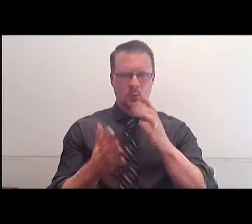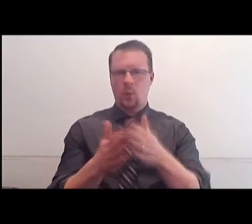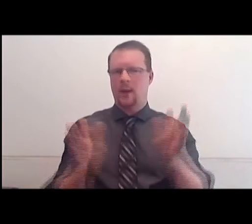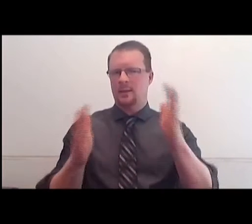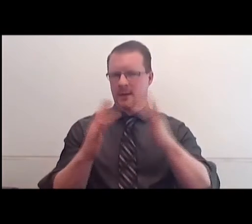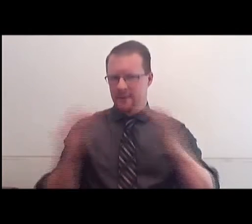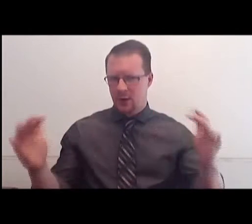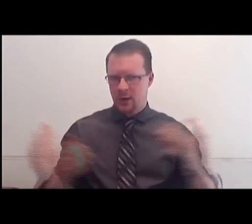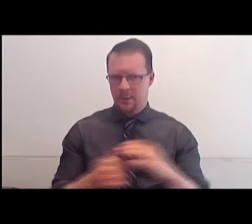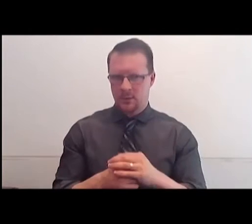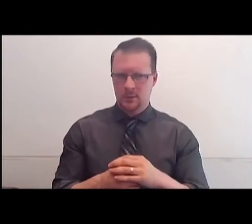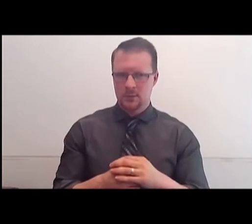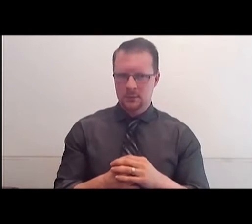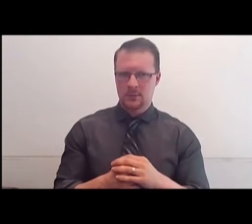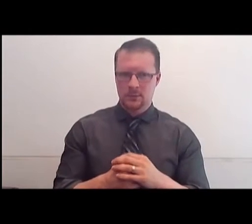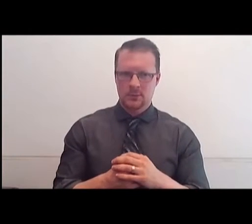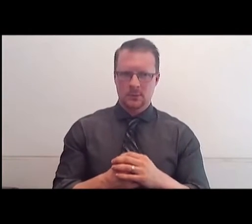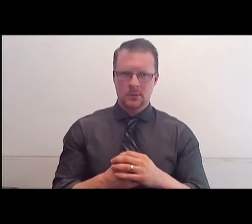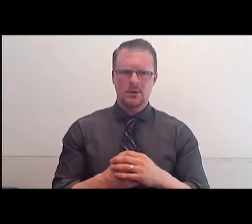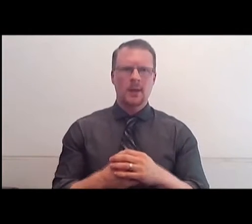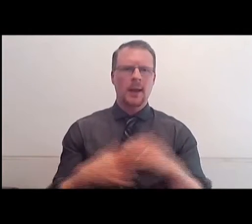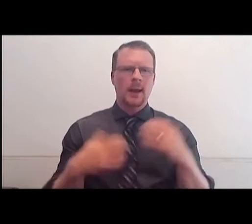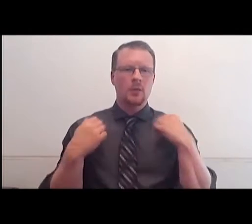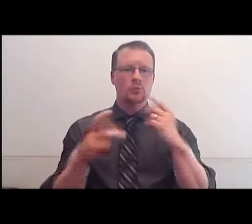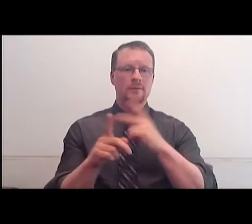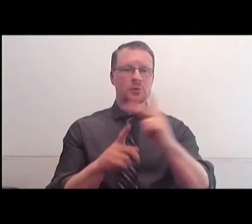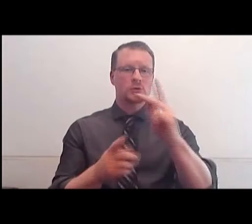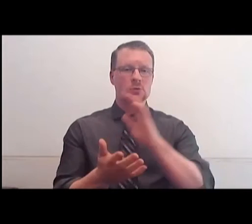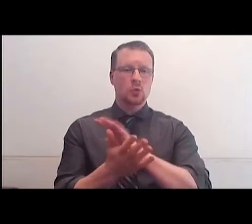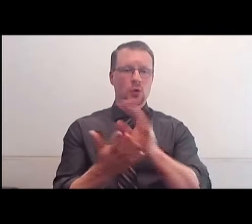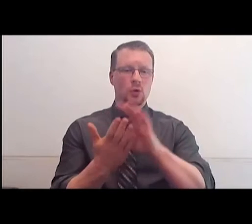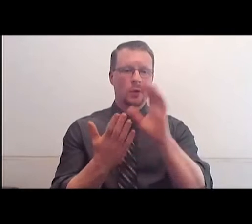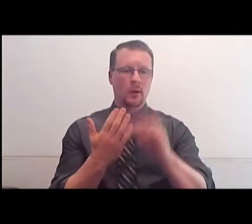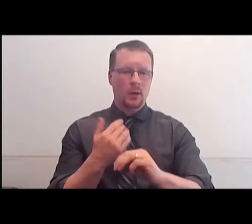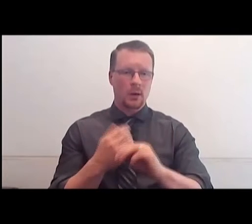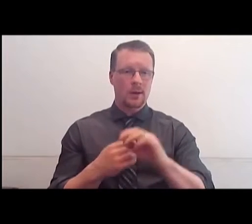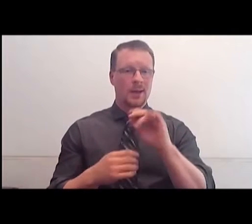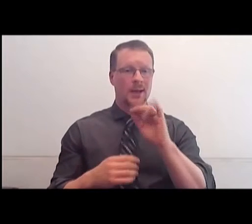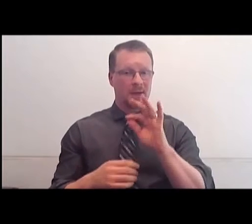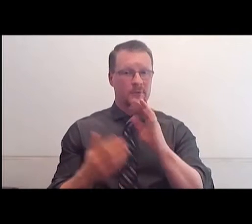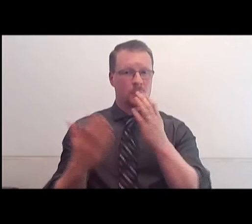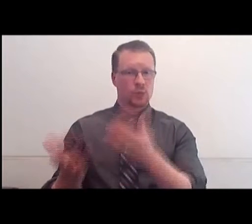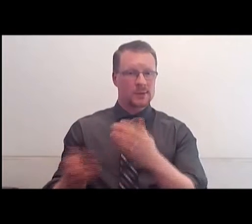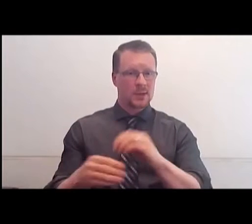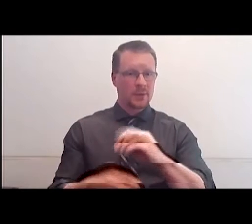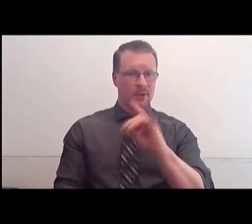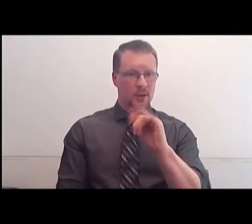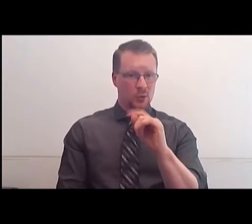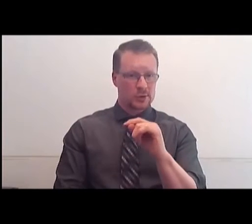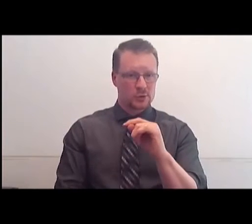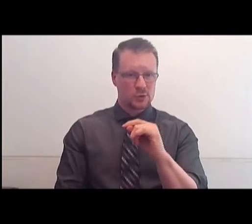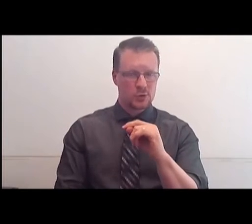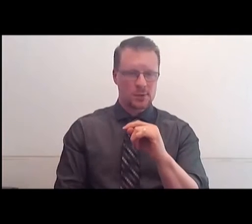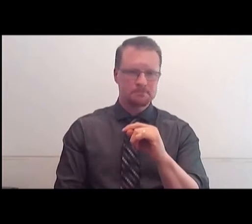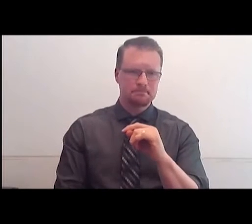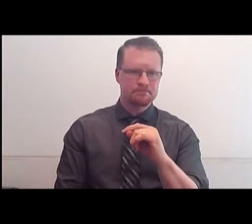And again the content is widely variable, health professional school curricula, if they